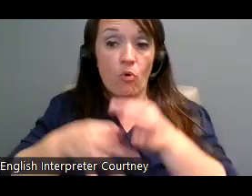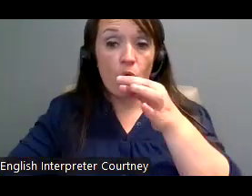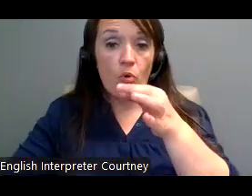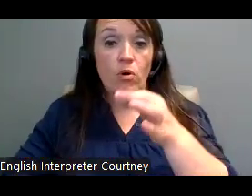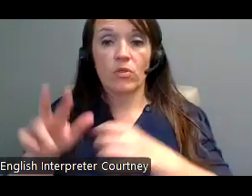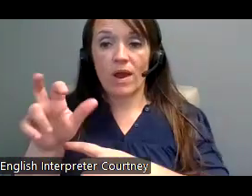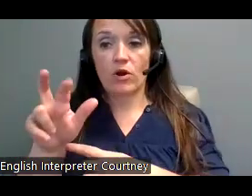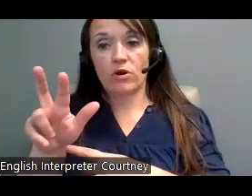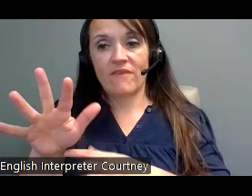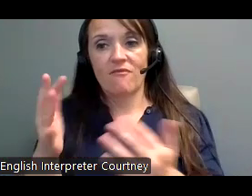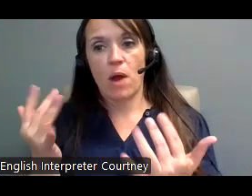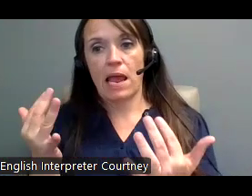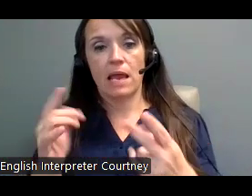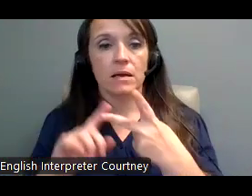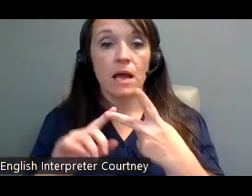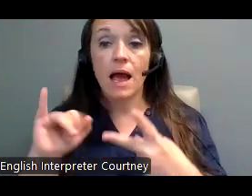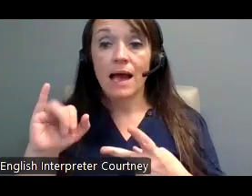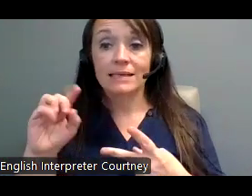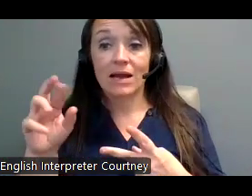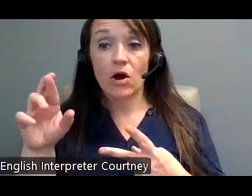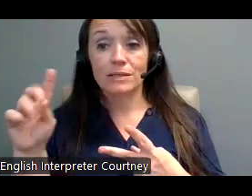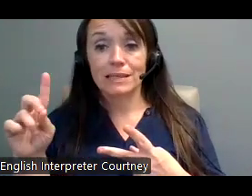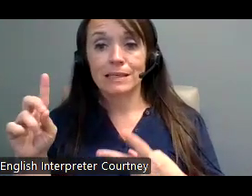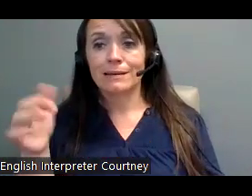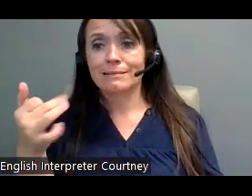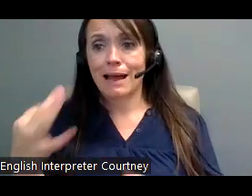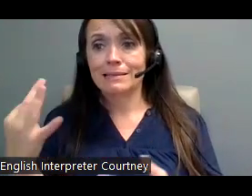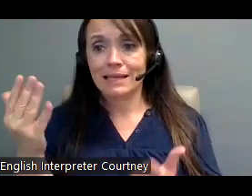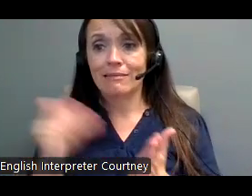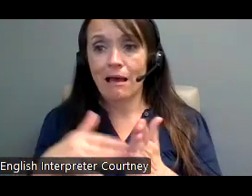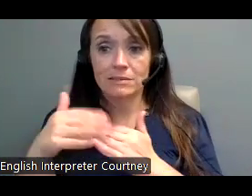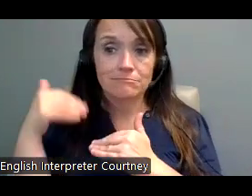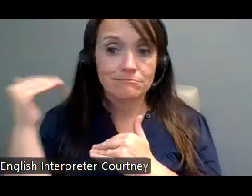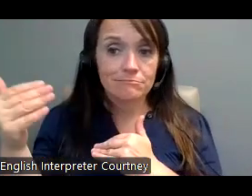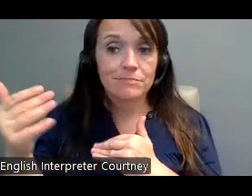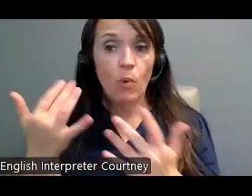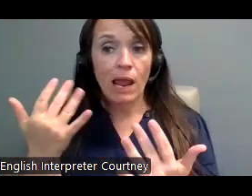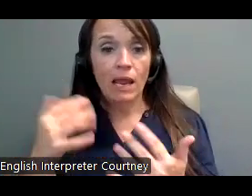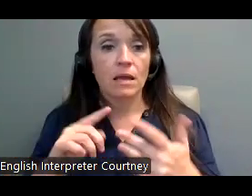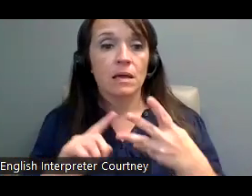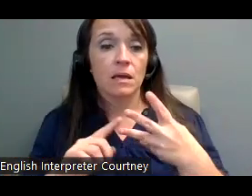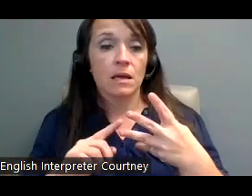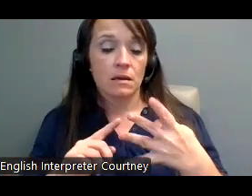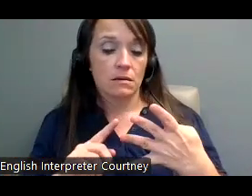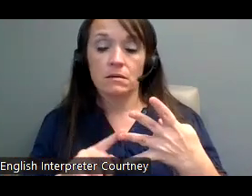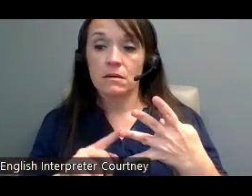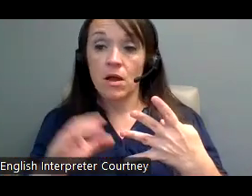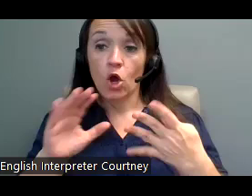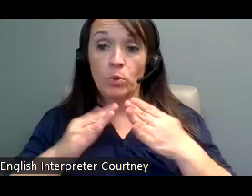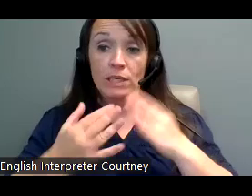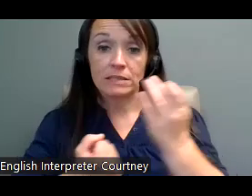intellectual disability/related disability has over 19,000, Community Supports have 15,000.